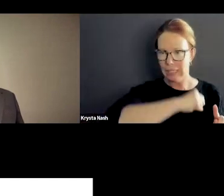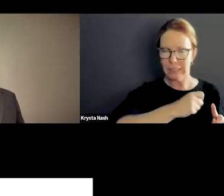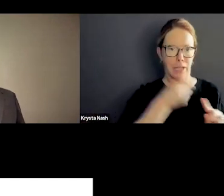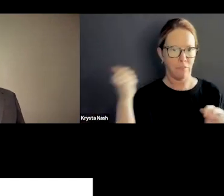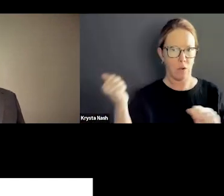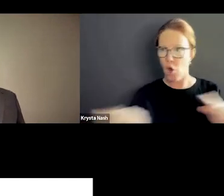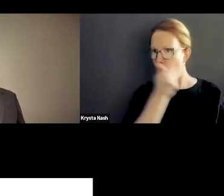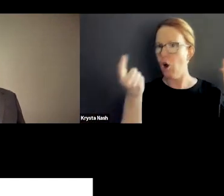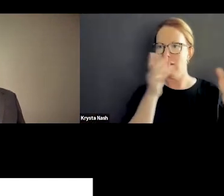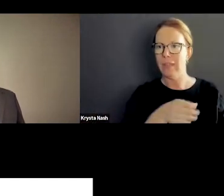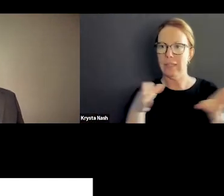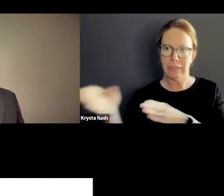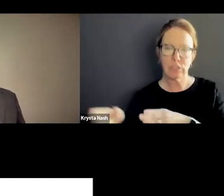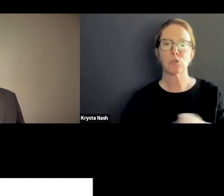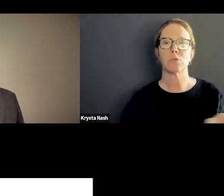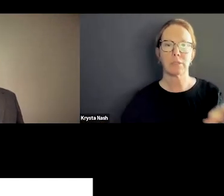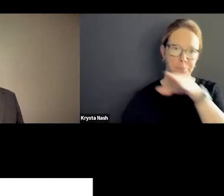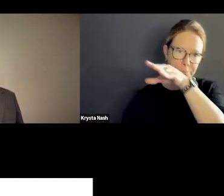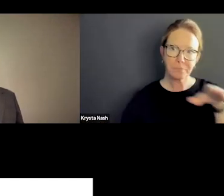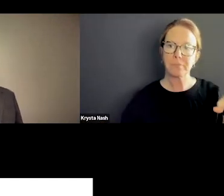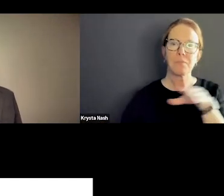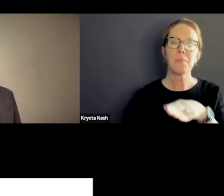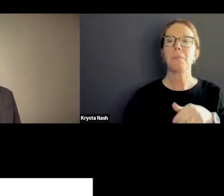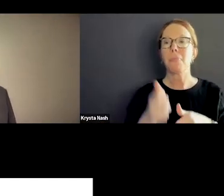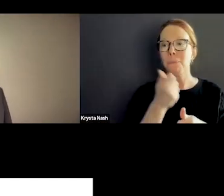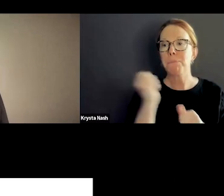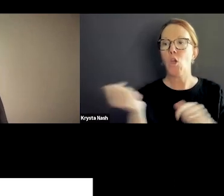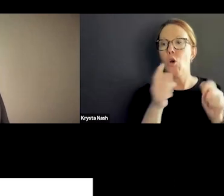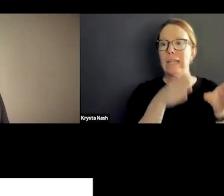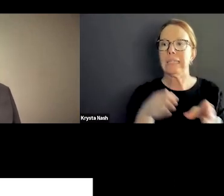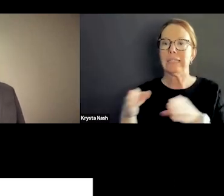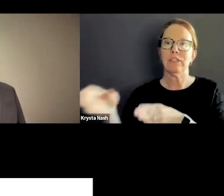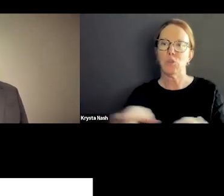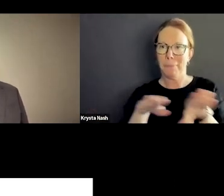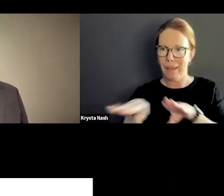And here is everyone's secret, everyone's individual, behavior that they reported to us.